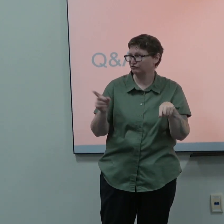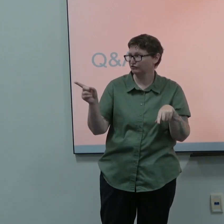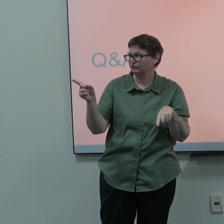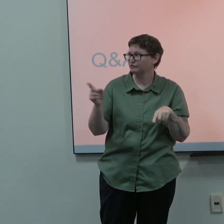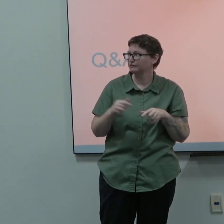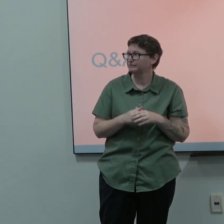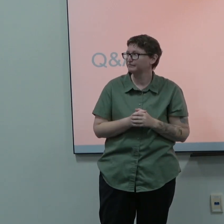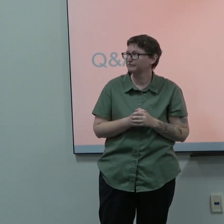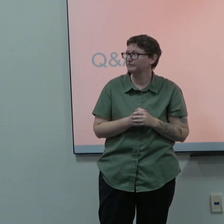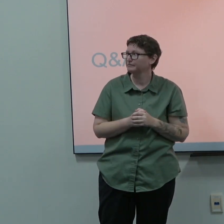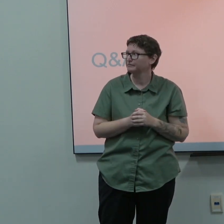Todd has a quick question.